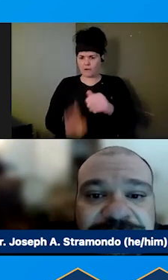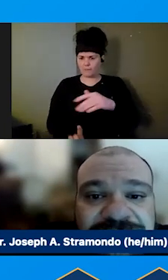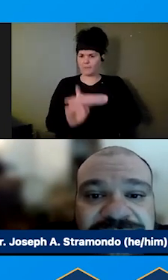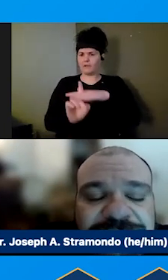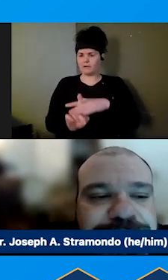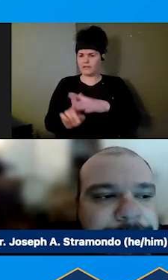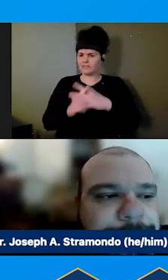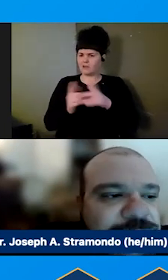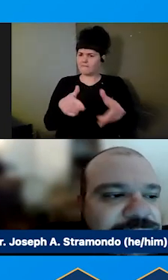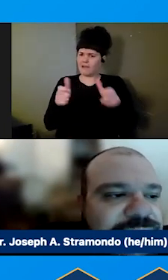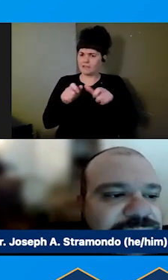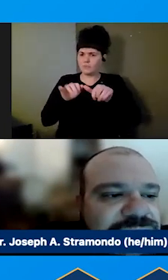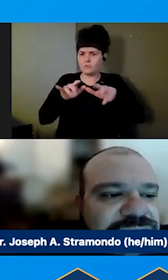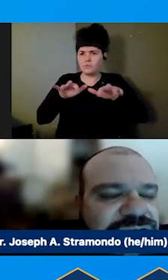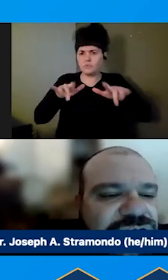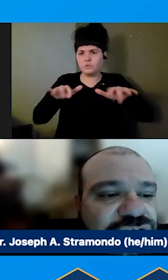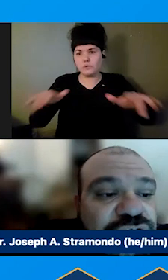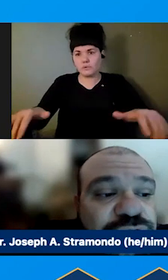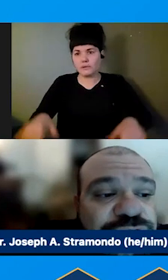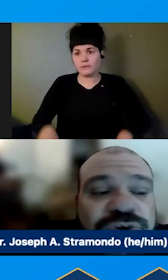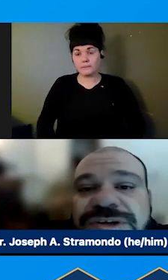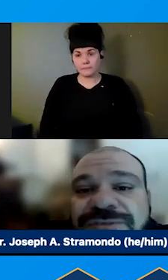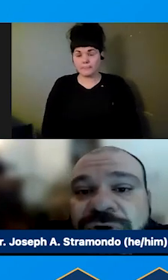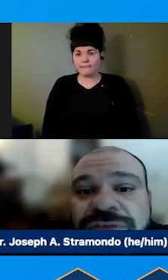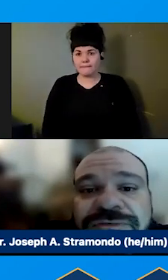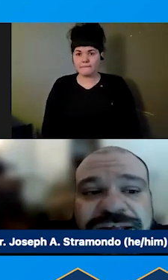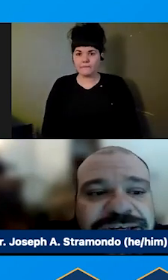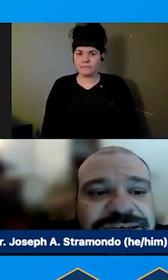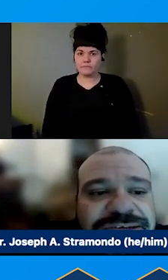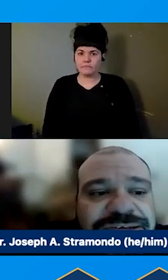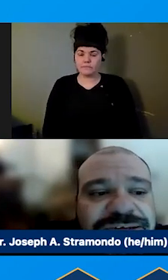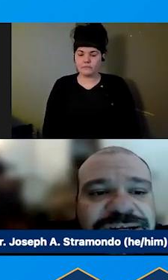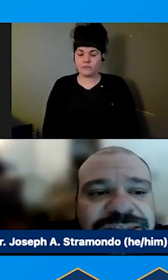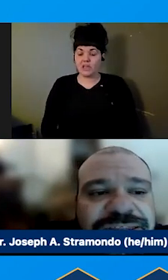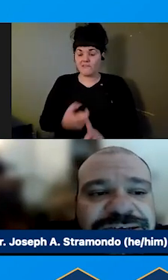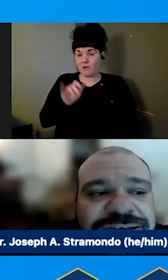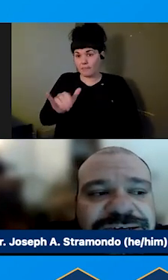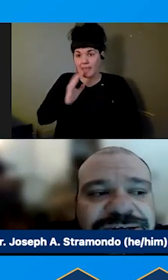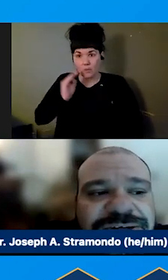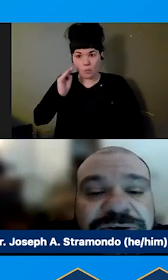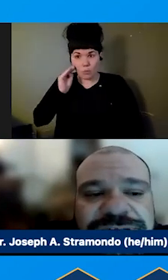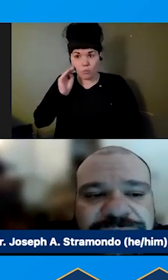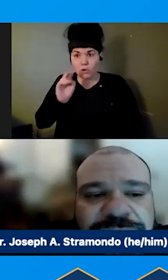began to spread rapidly. Okay. Two-thirds of all the residents